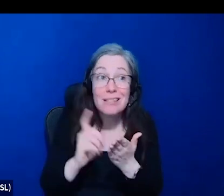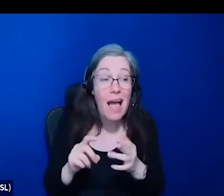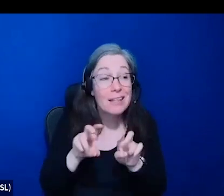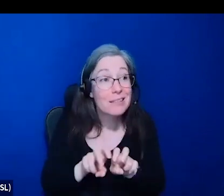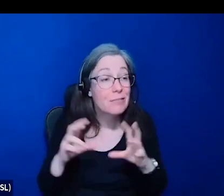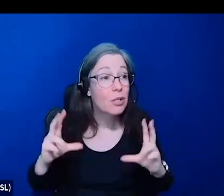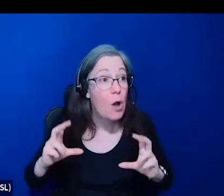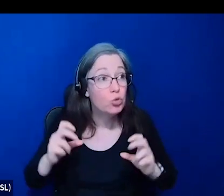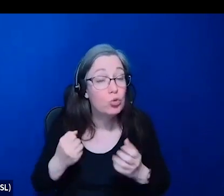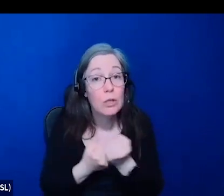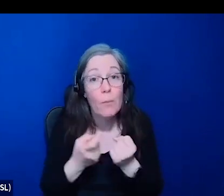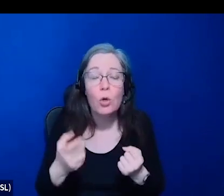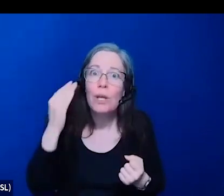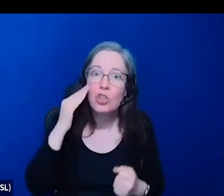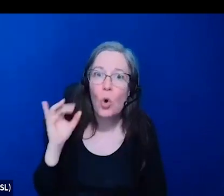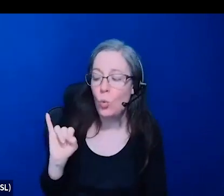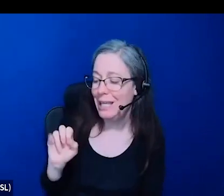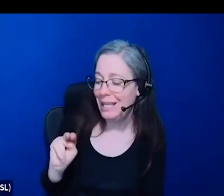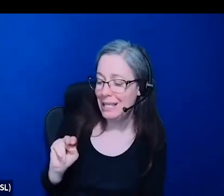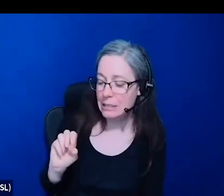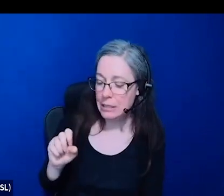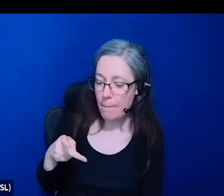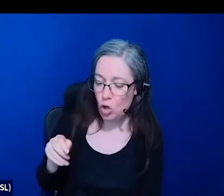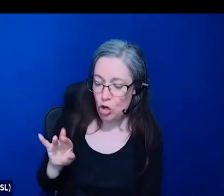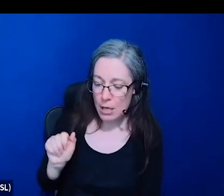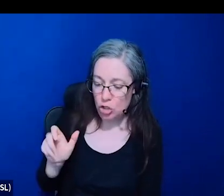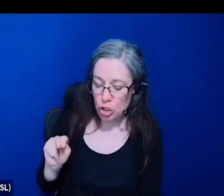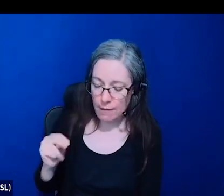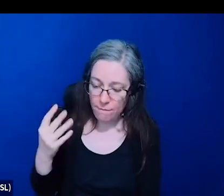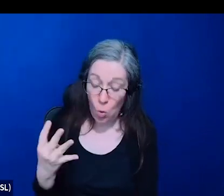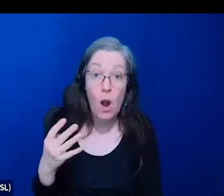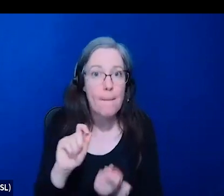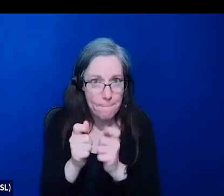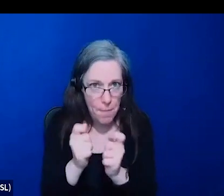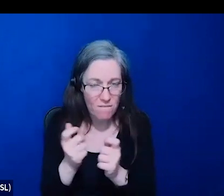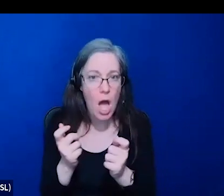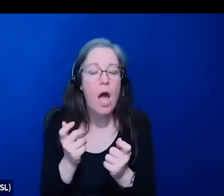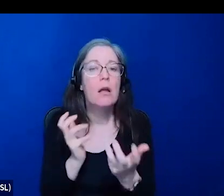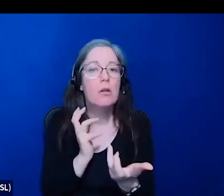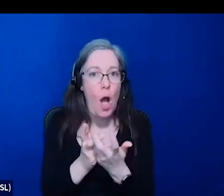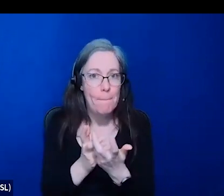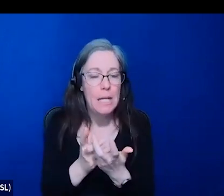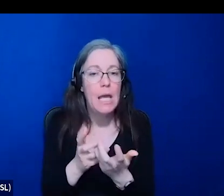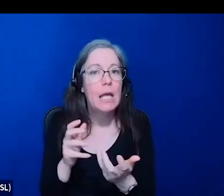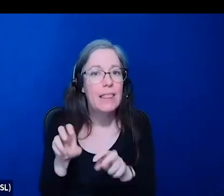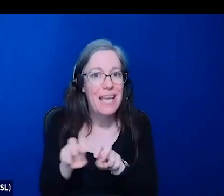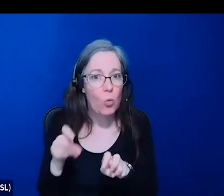We know that on Inspiration4, they did modify the couch for Haley Arsenault so that her leg could be comfortable and safe,